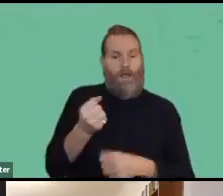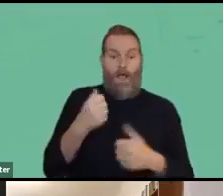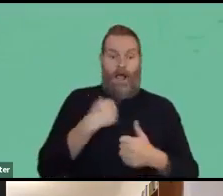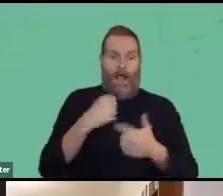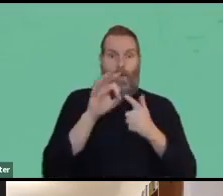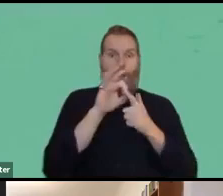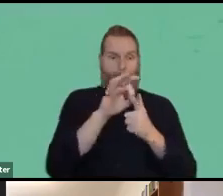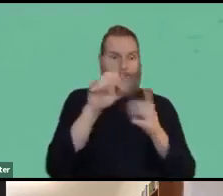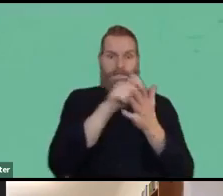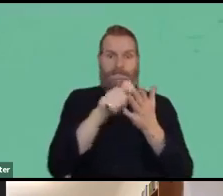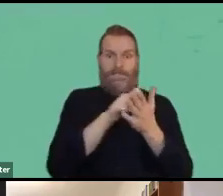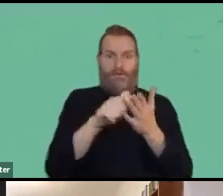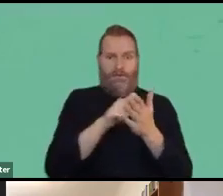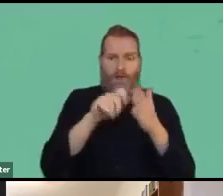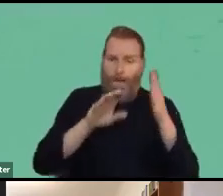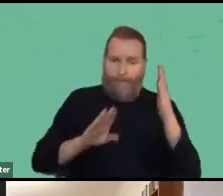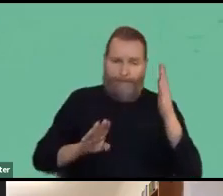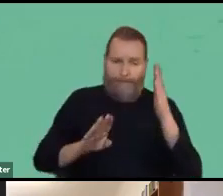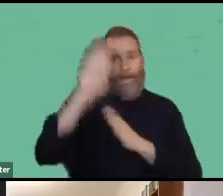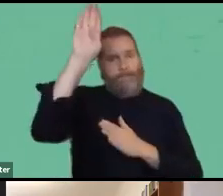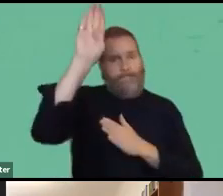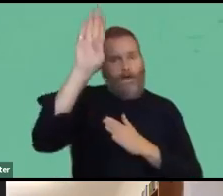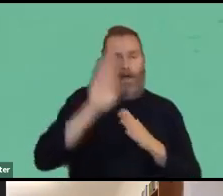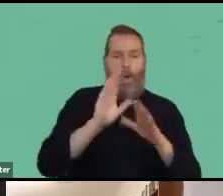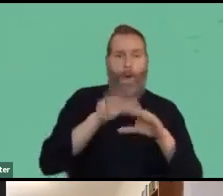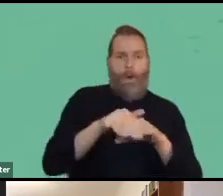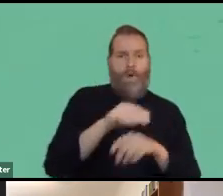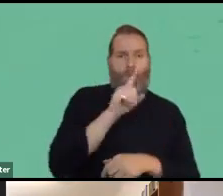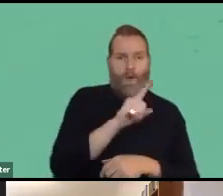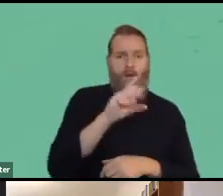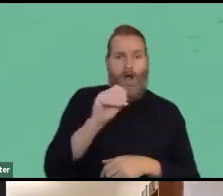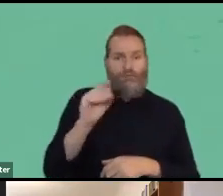signatures that we needed to get a debate, the debate was called very quickly it might have